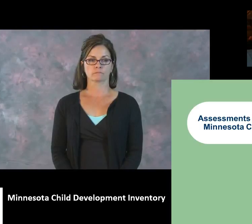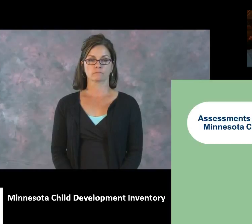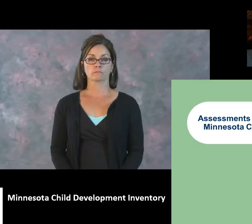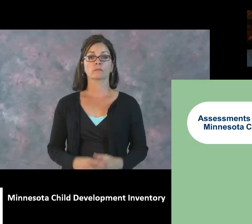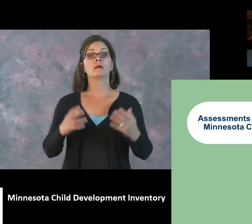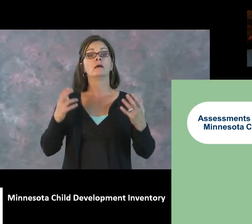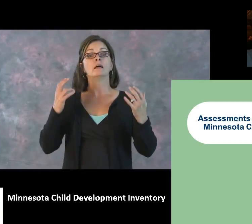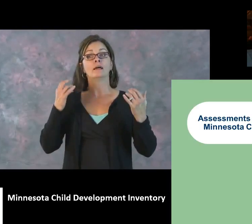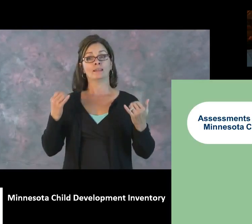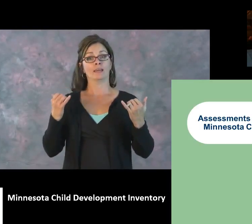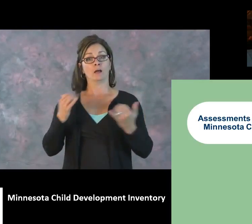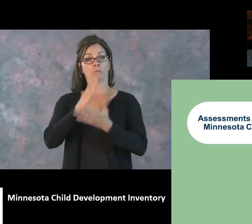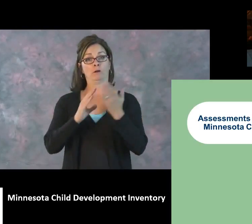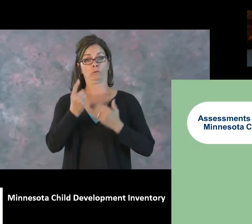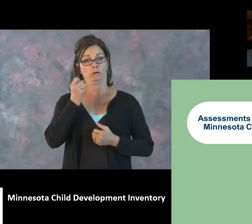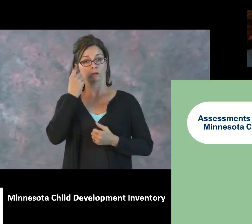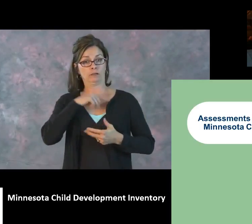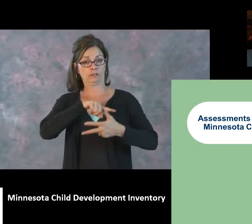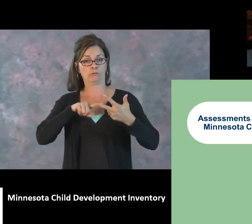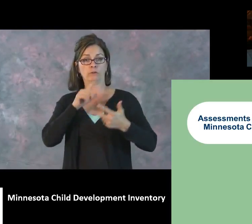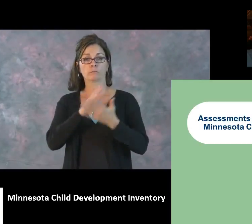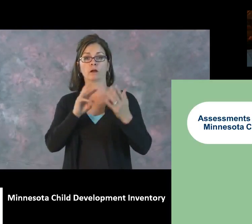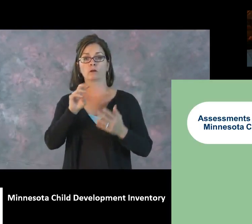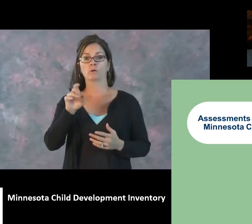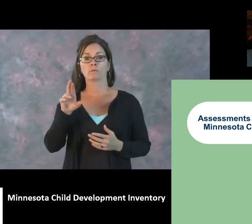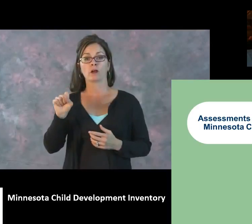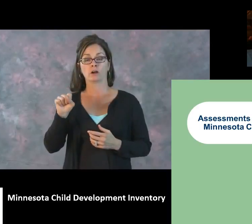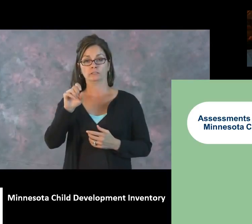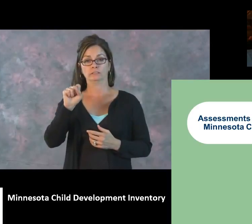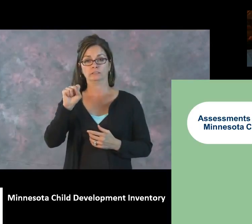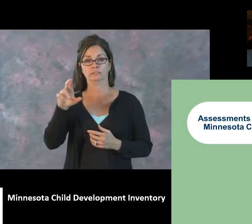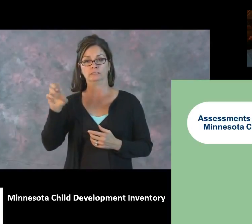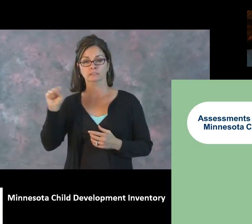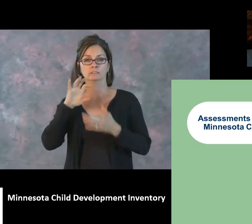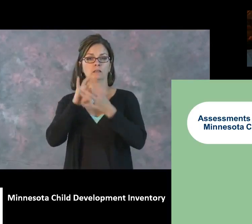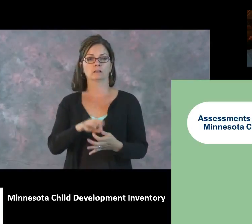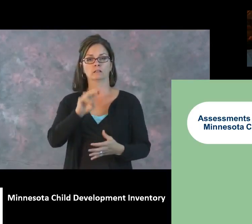This is Part 1 of a three-part webinar series. It will be about the Minnesota Child